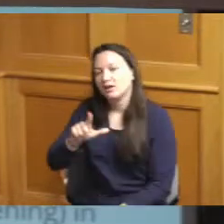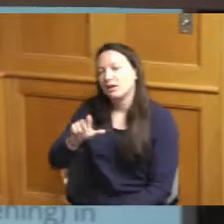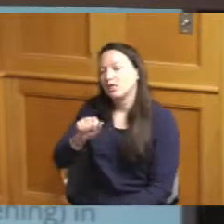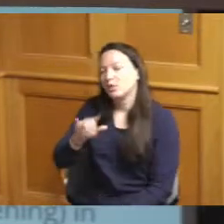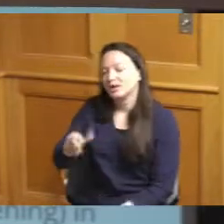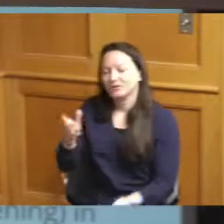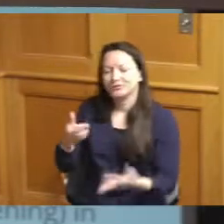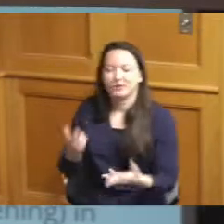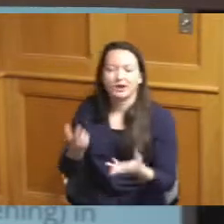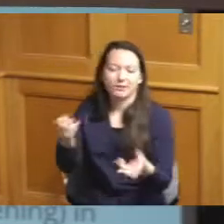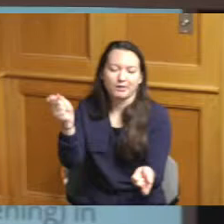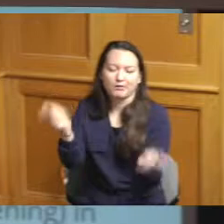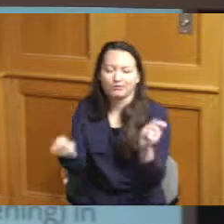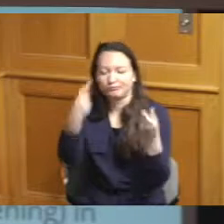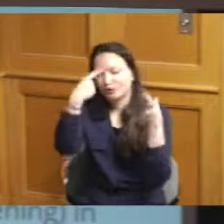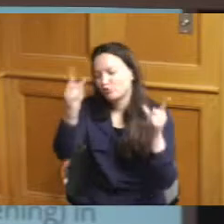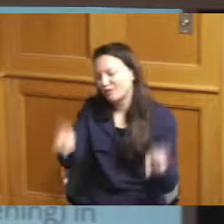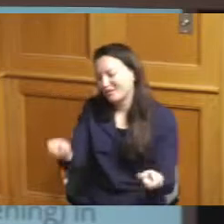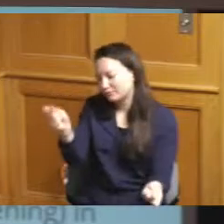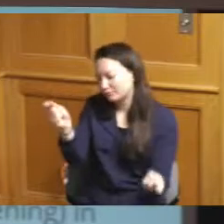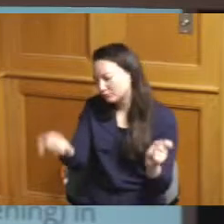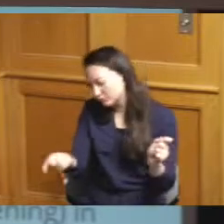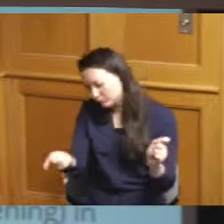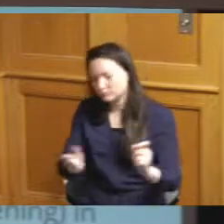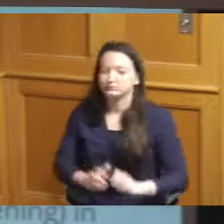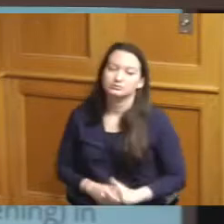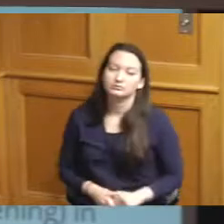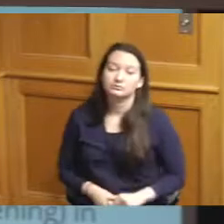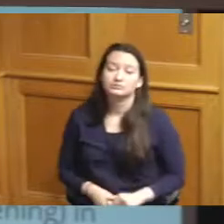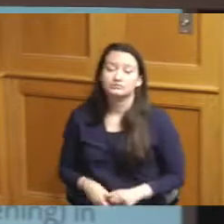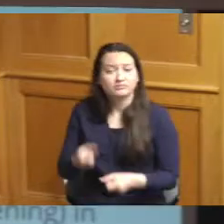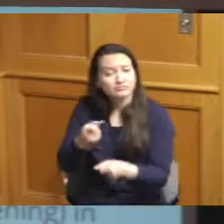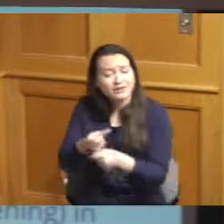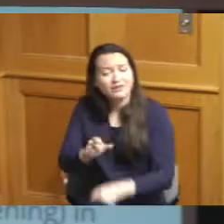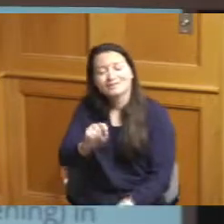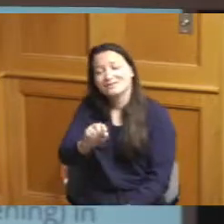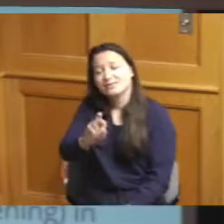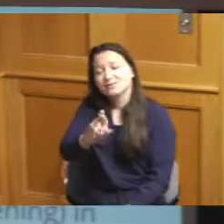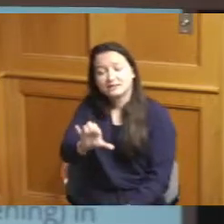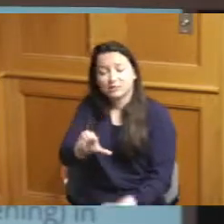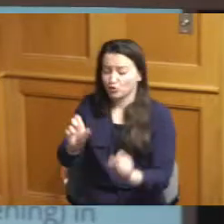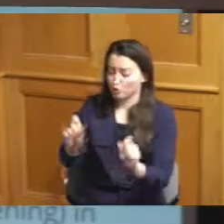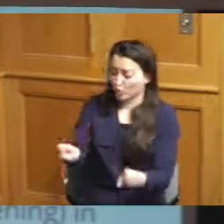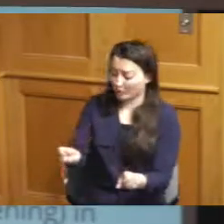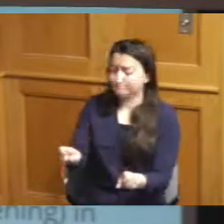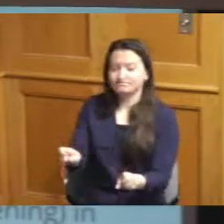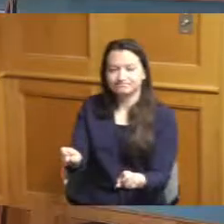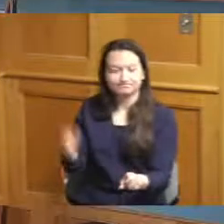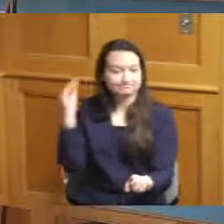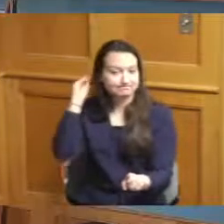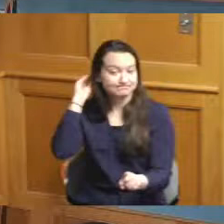modification of their agreements as every year the TRC can take into account our recommendation